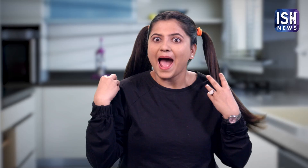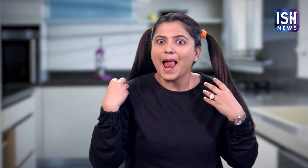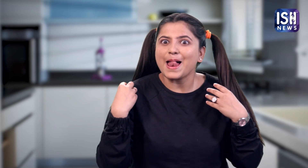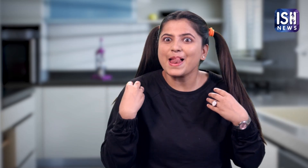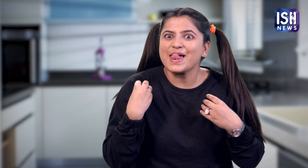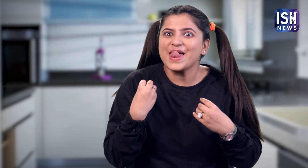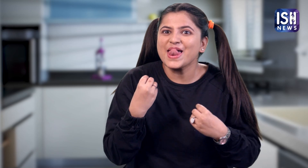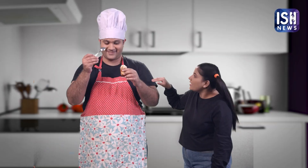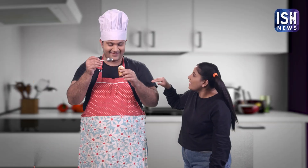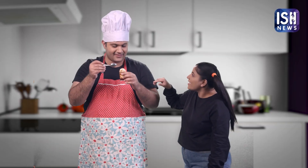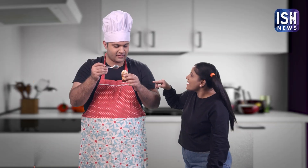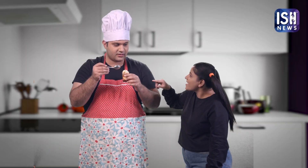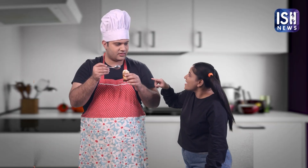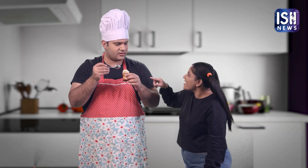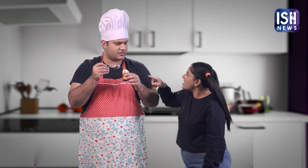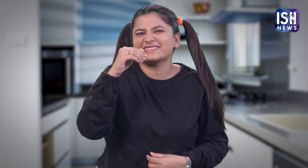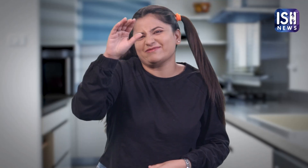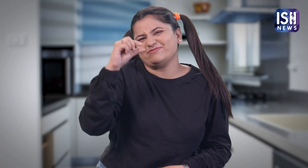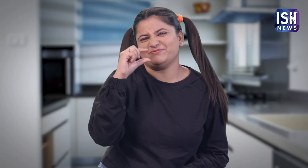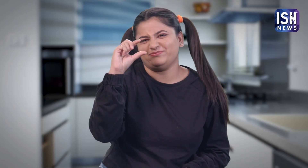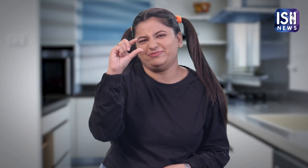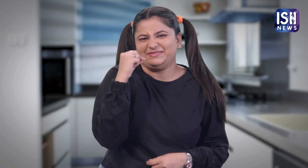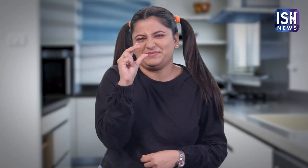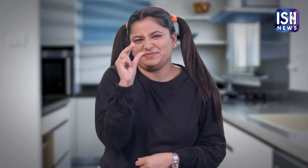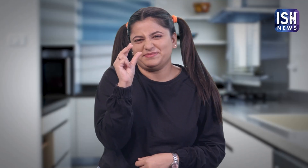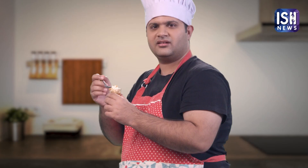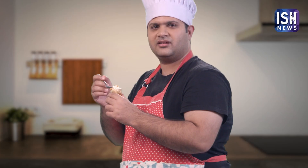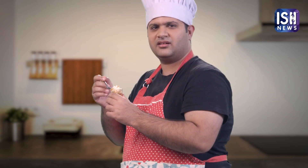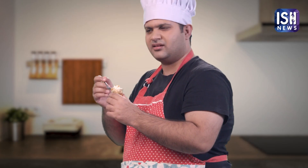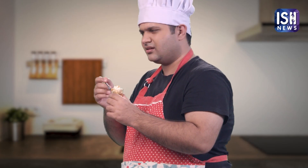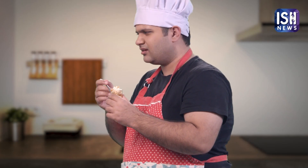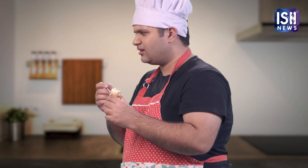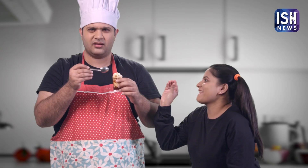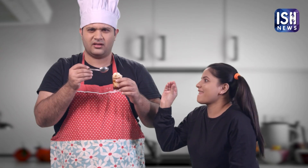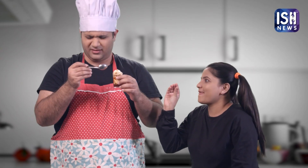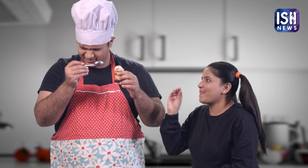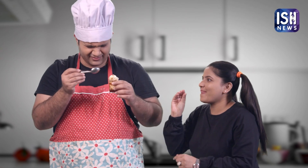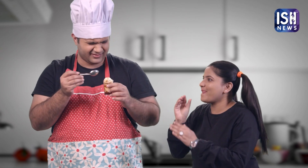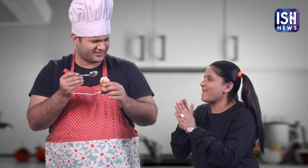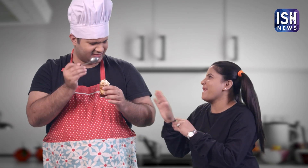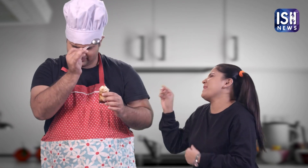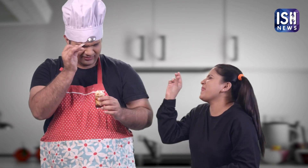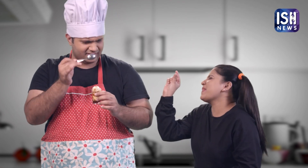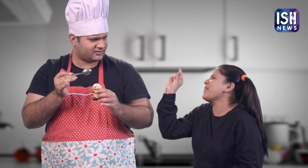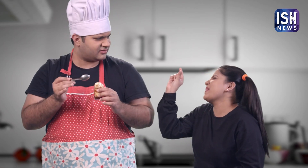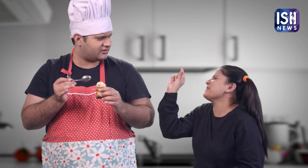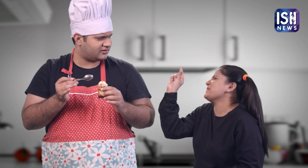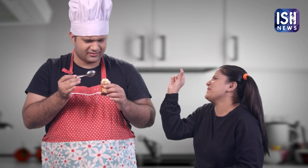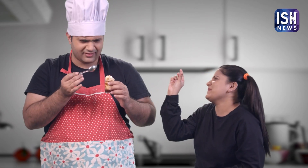*Mouthwatering - sound* Can I have some please!! No way!! Please ya just a little bit